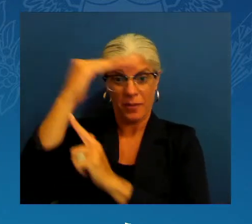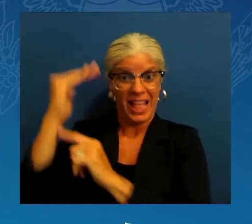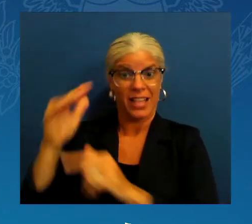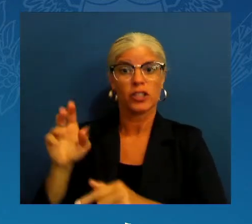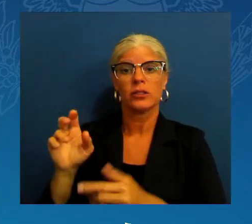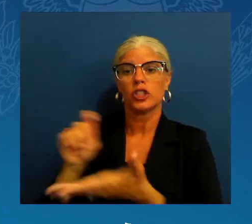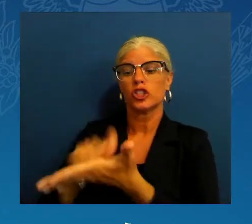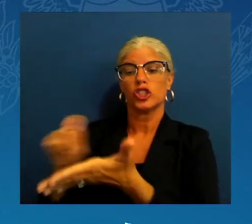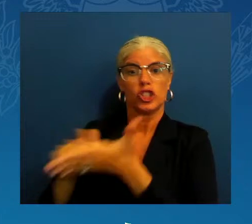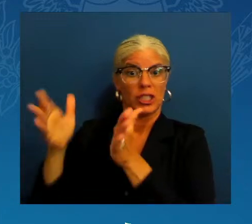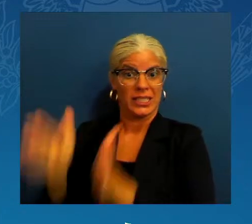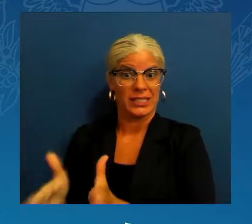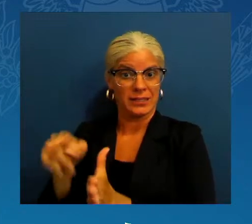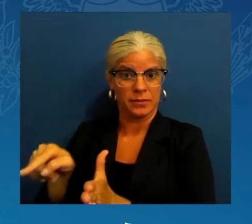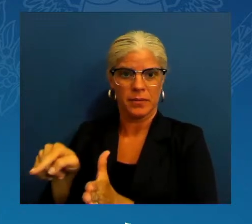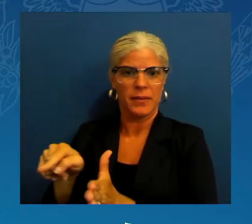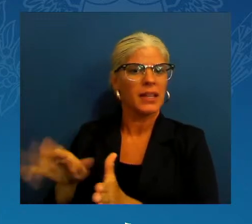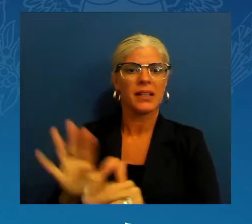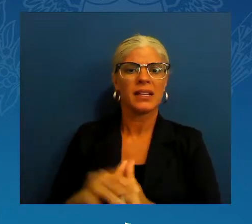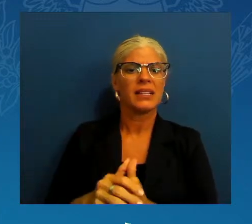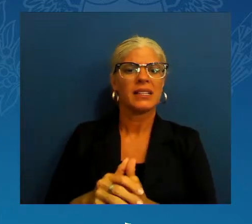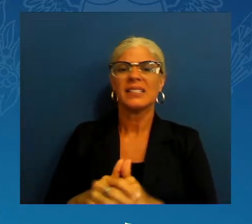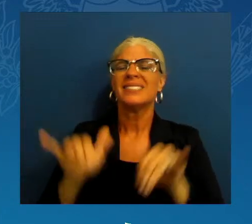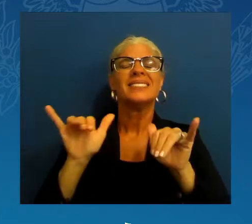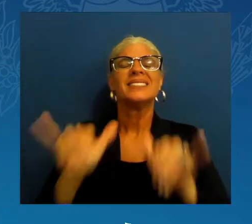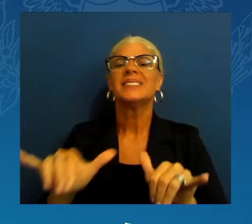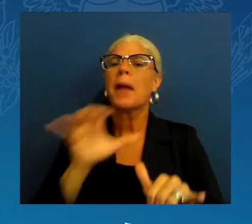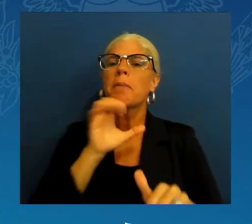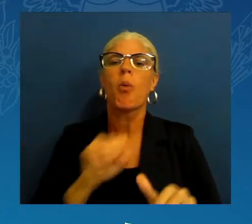the divisiveness and the disrespect.